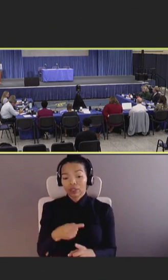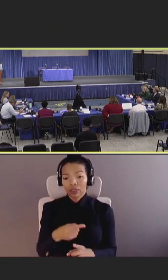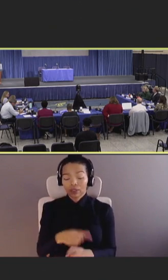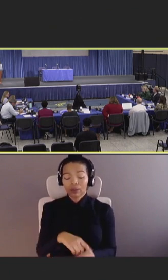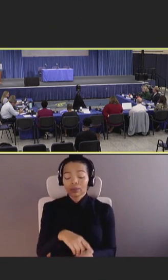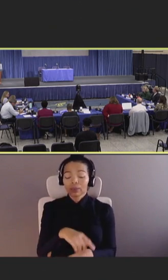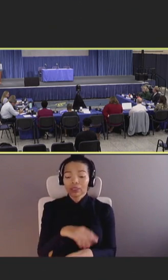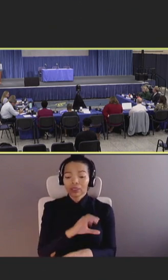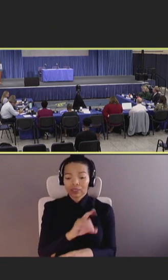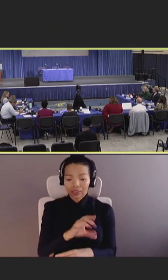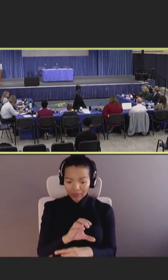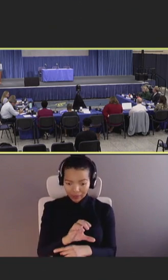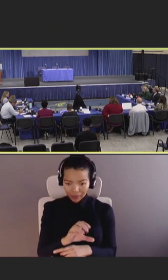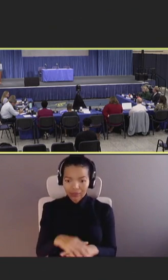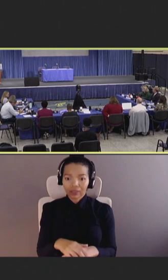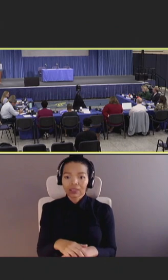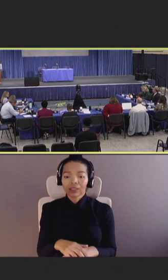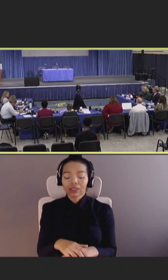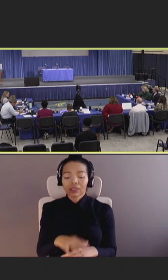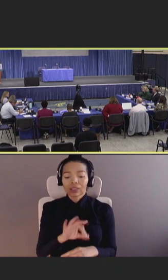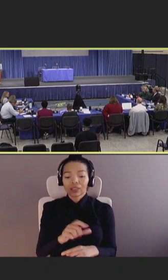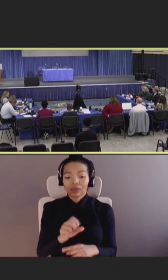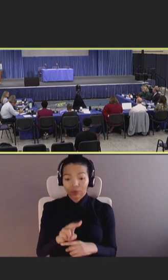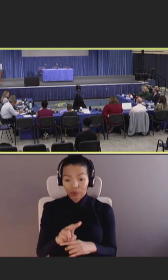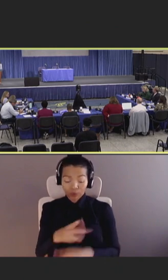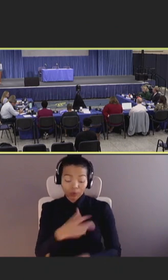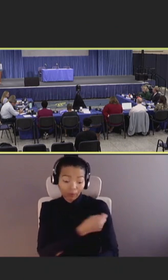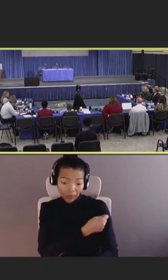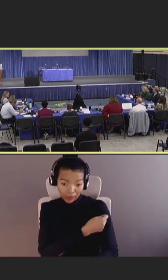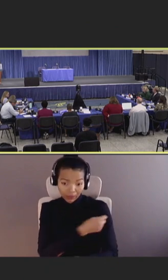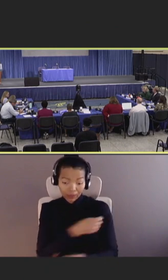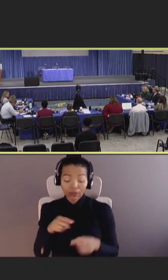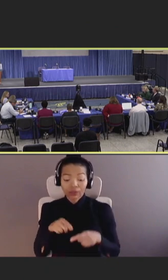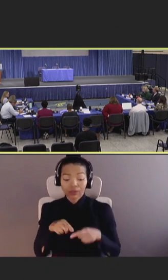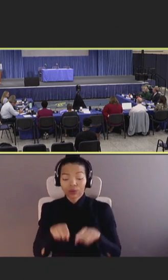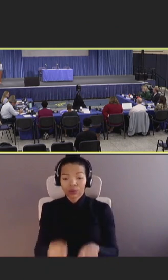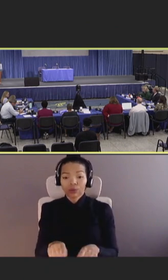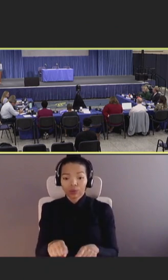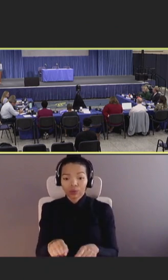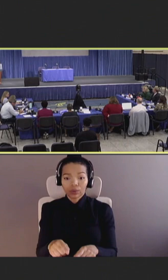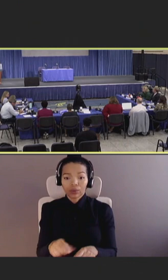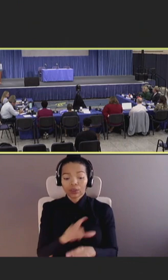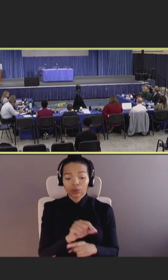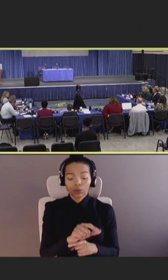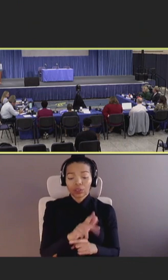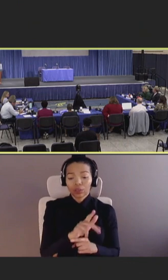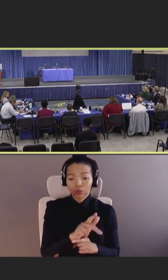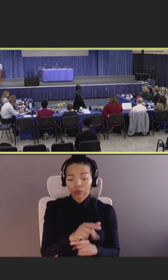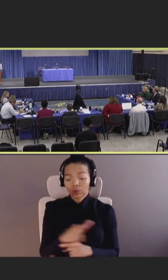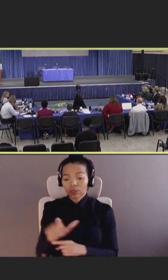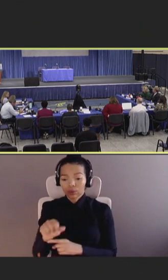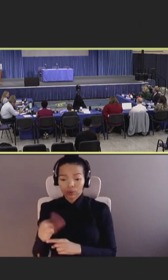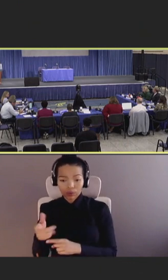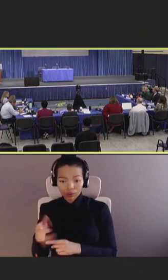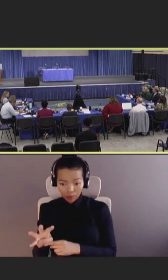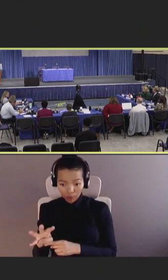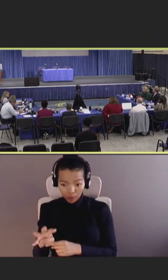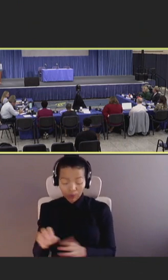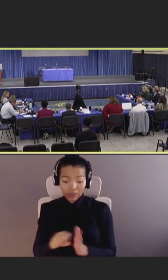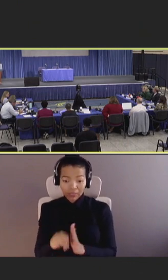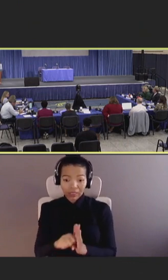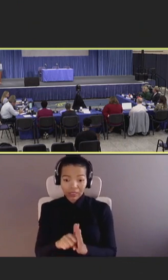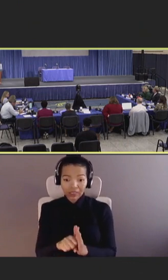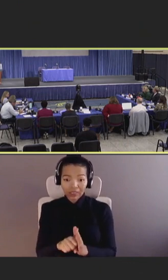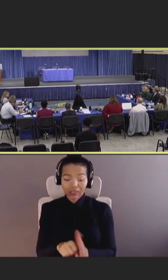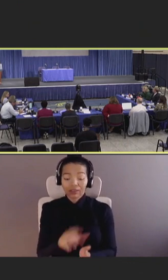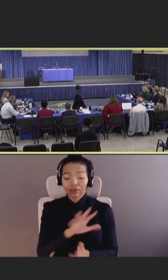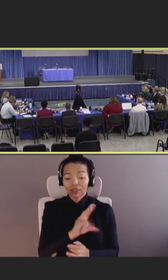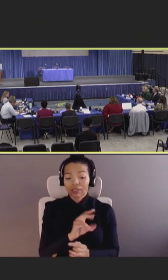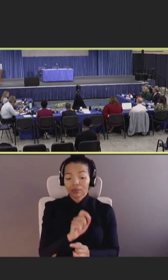preliminary influenza vaccination coverage during the last 2023-24 season was 57.4 percent among